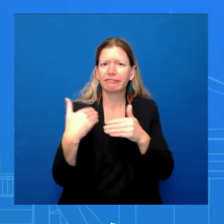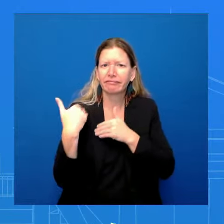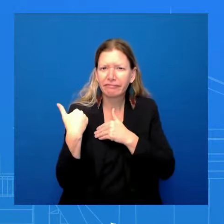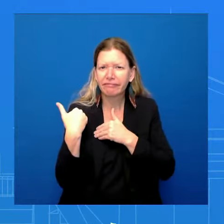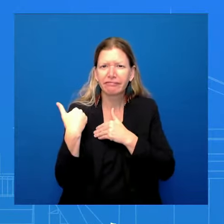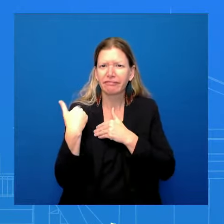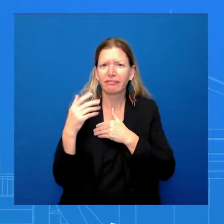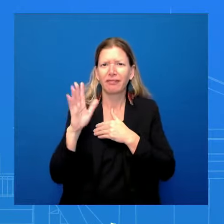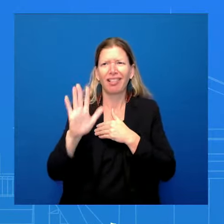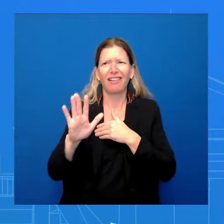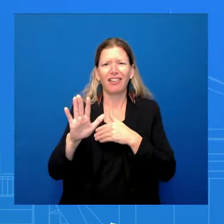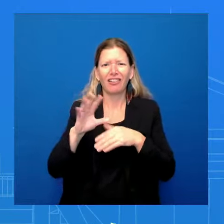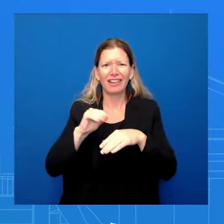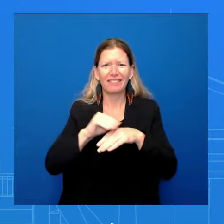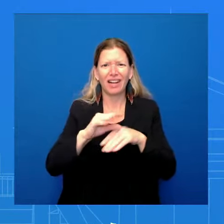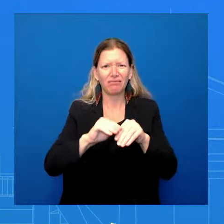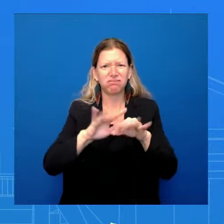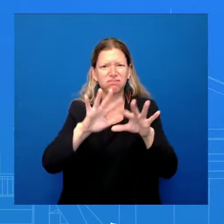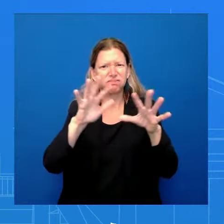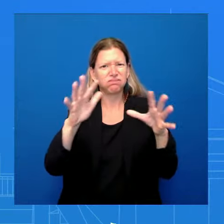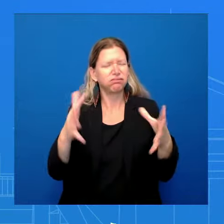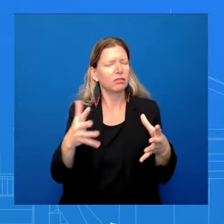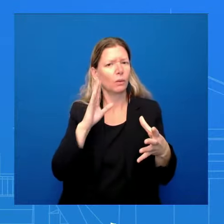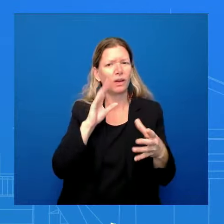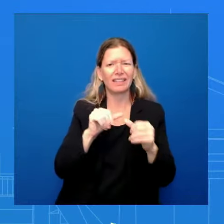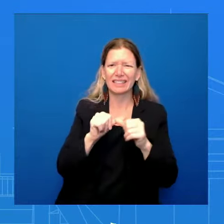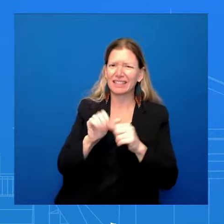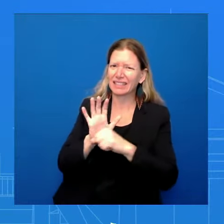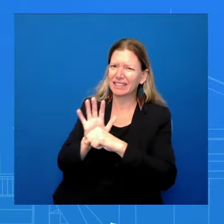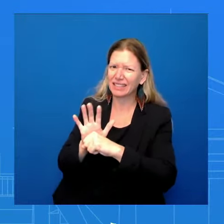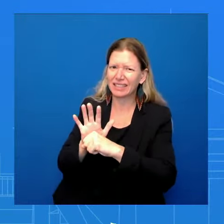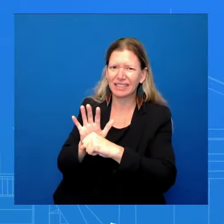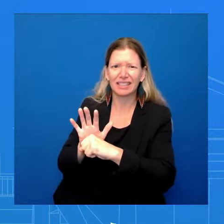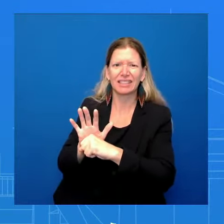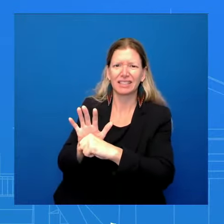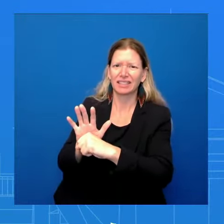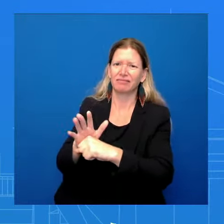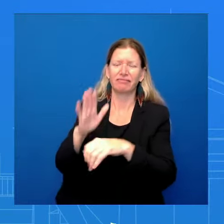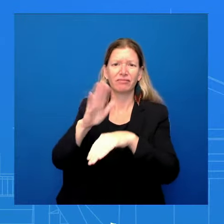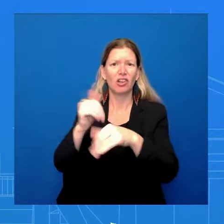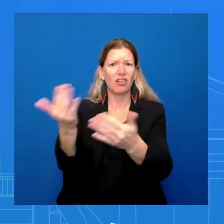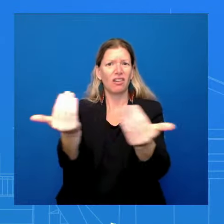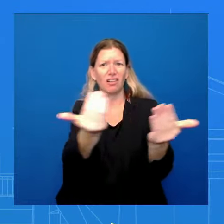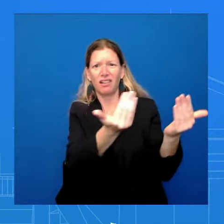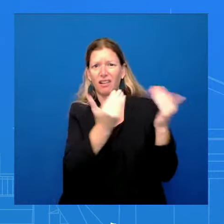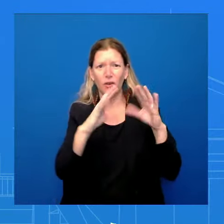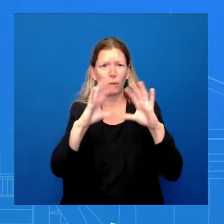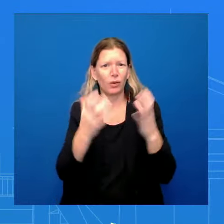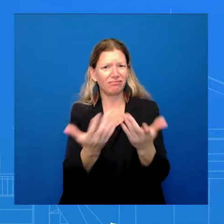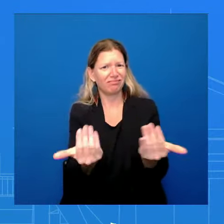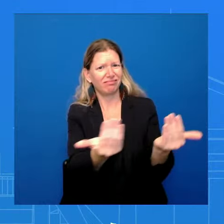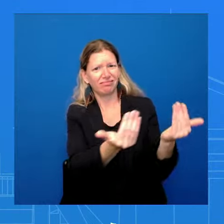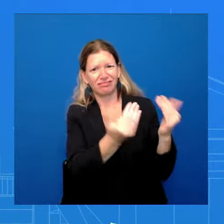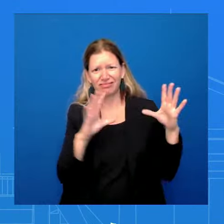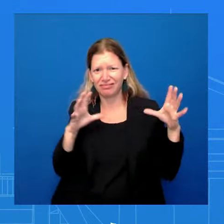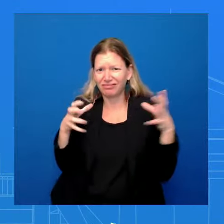We are going to call on the rest of the world to do the same. We know the Turks are working hard at this; Guterres is working hard at this. So, we hope that they can generate an outcome.